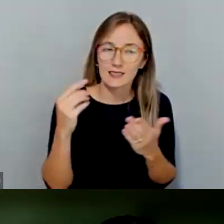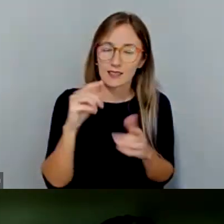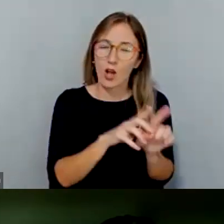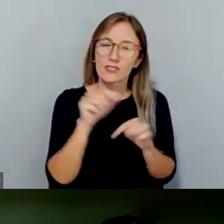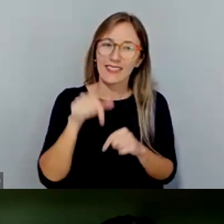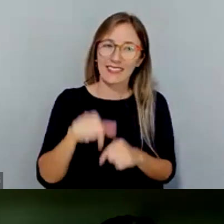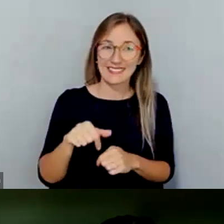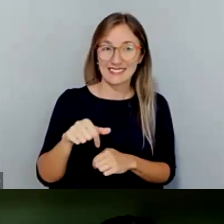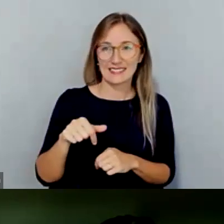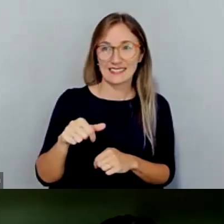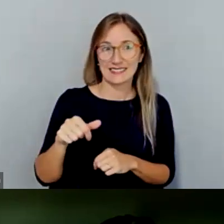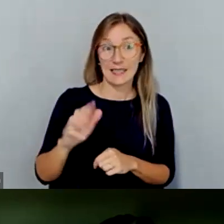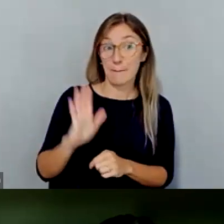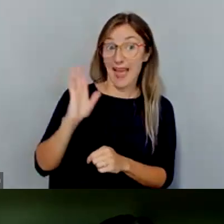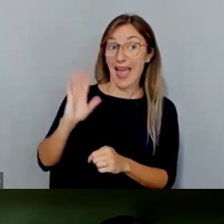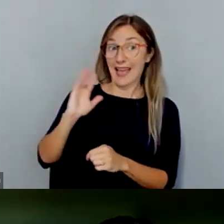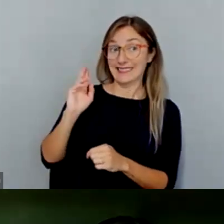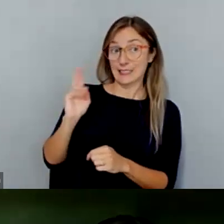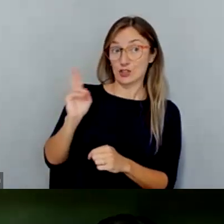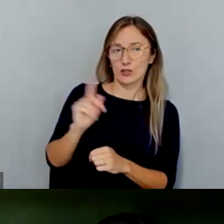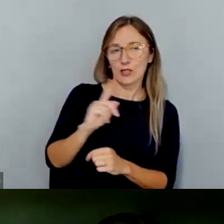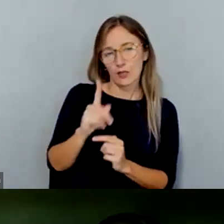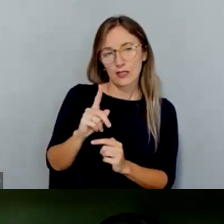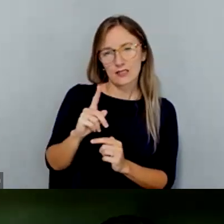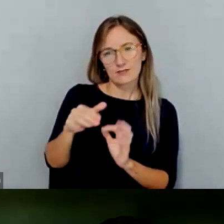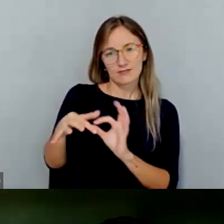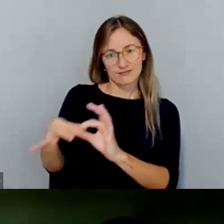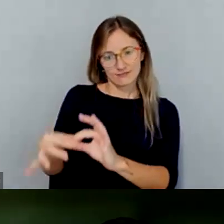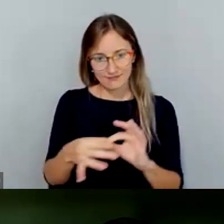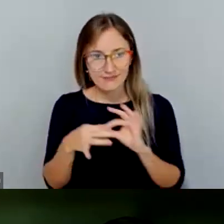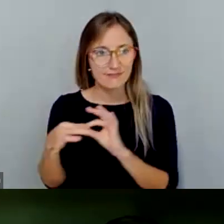think it gets people really fired up about doing new things and it also is